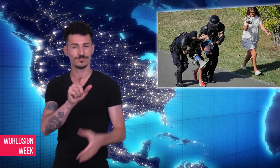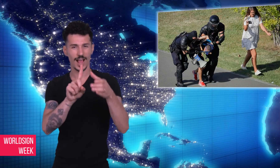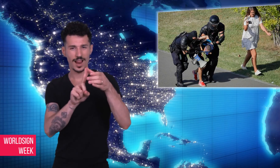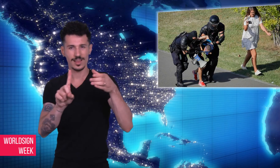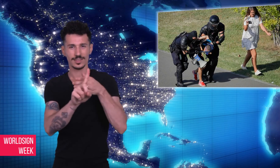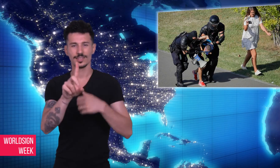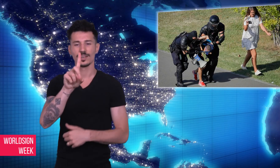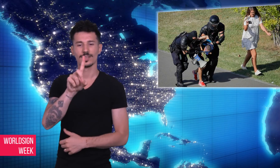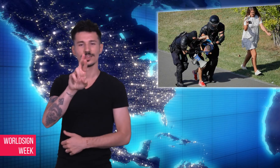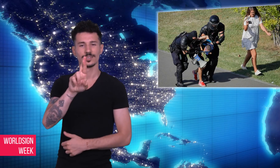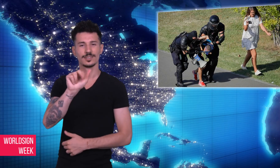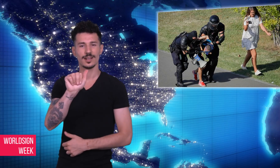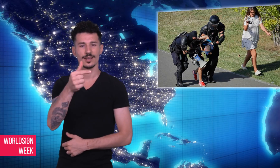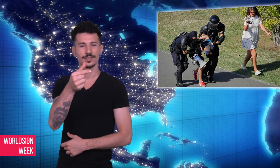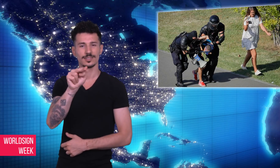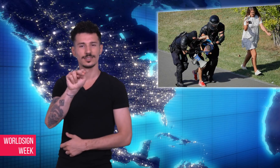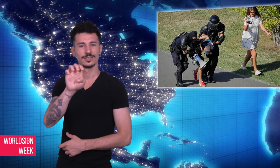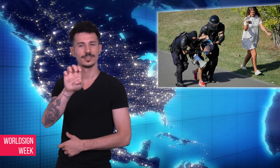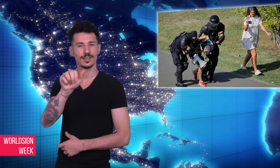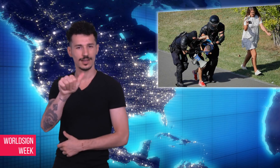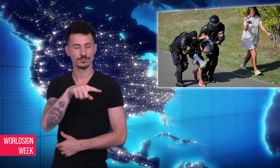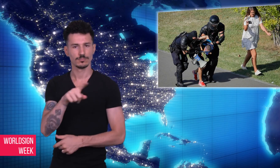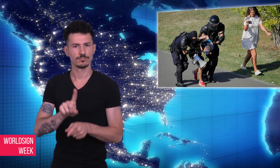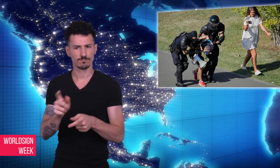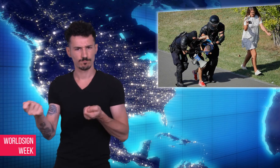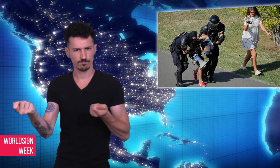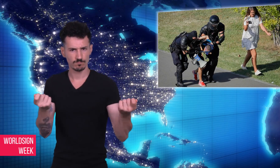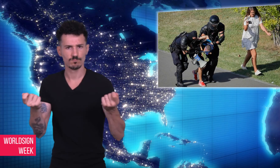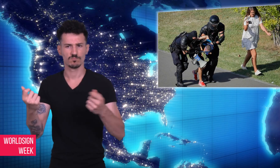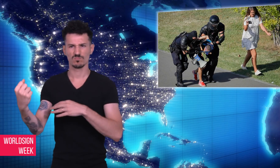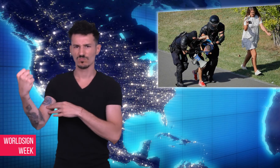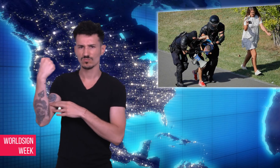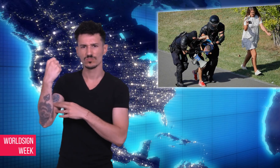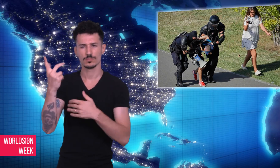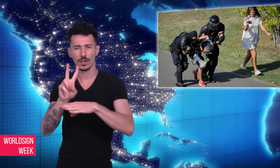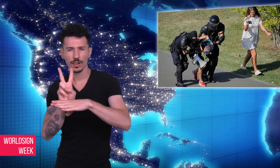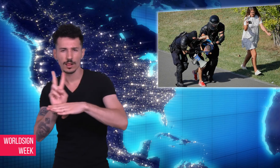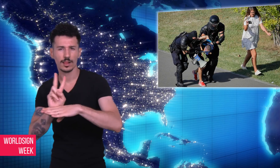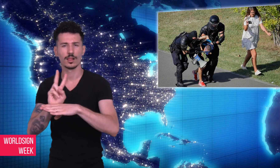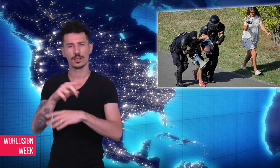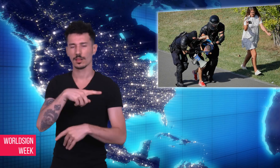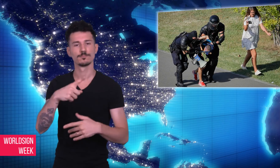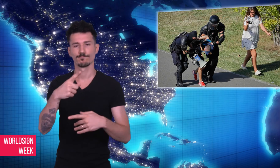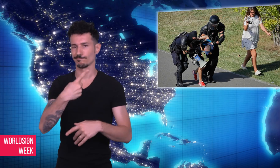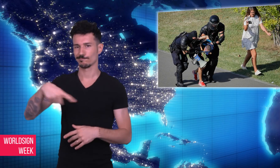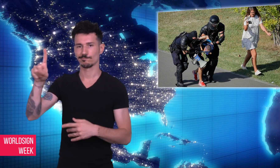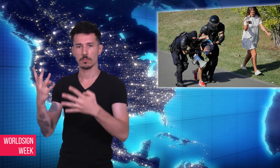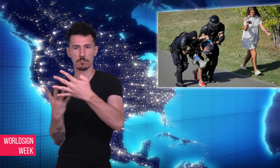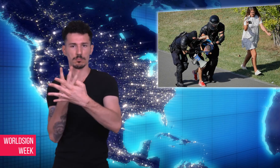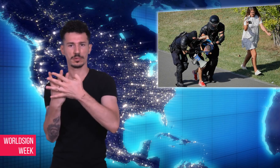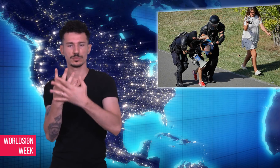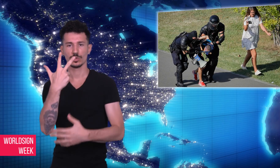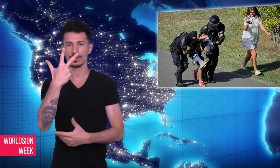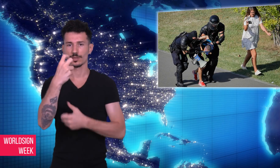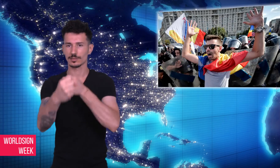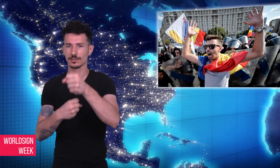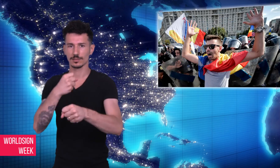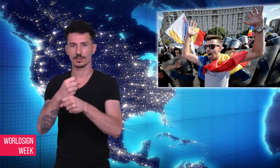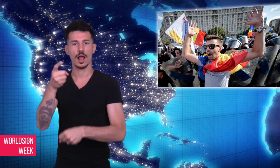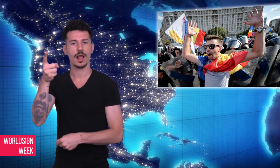Dragnea is currently serving a three and half year prison sentence for